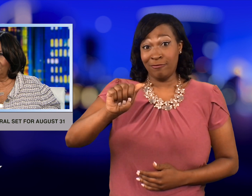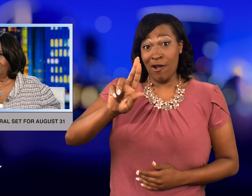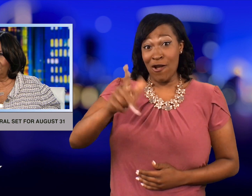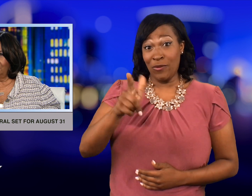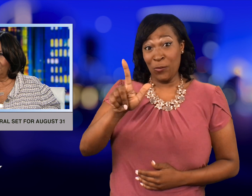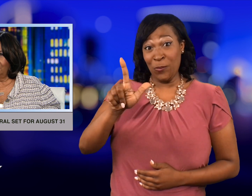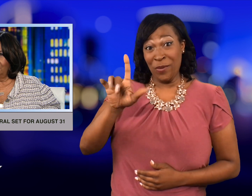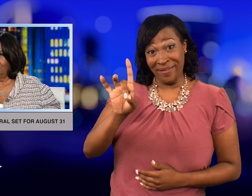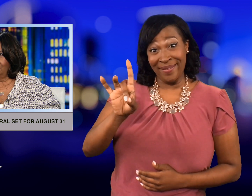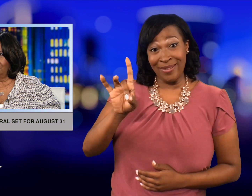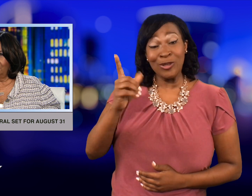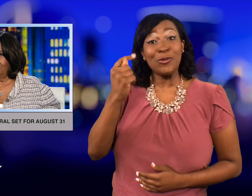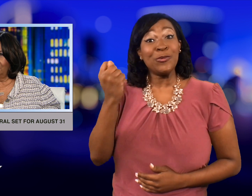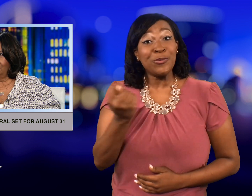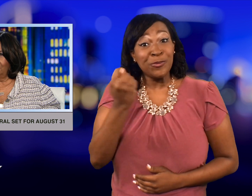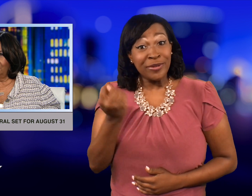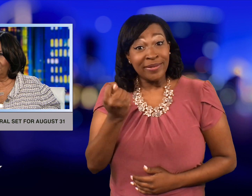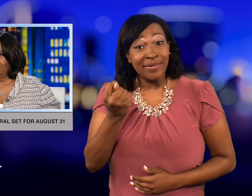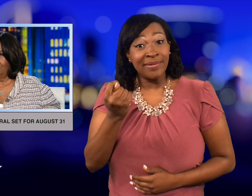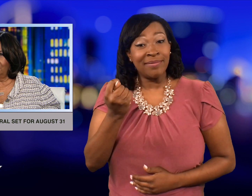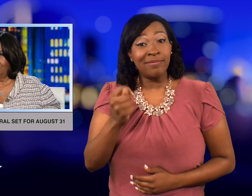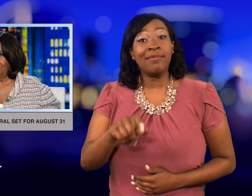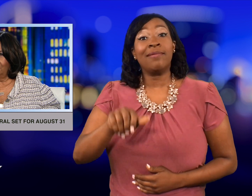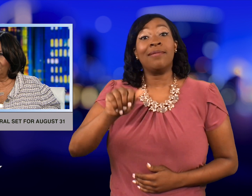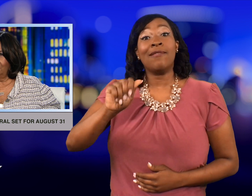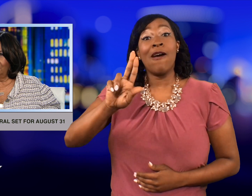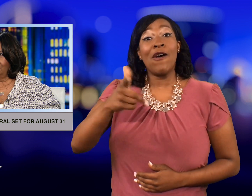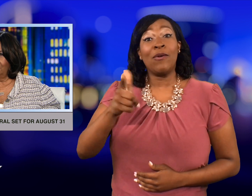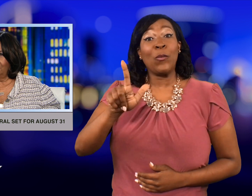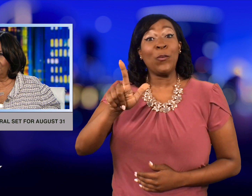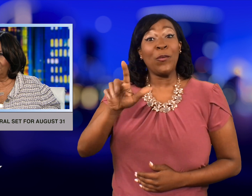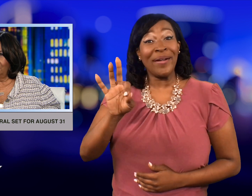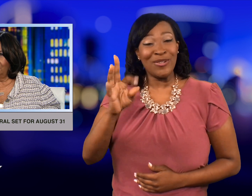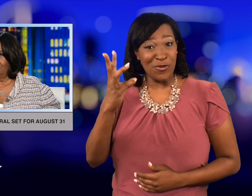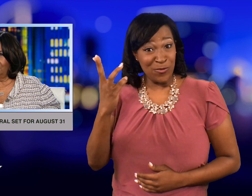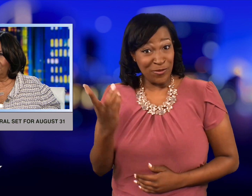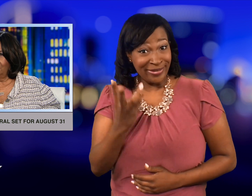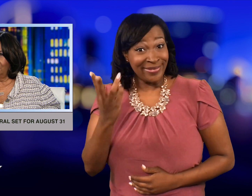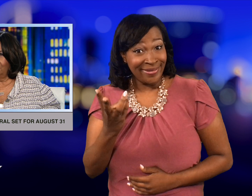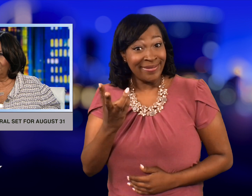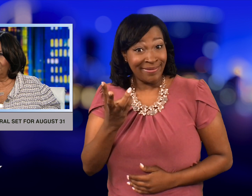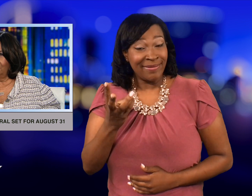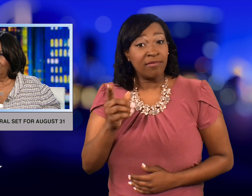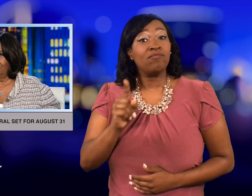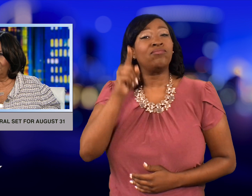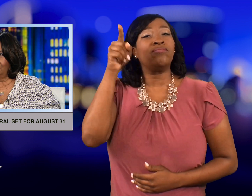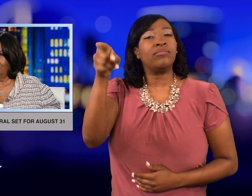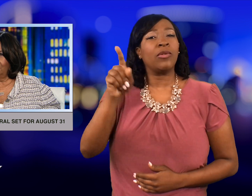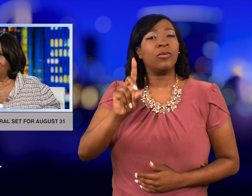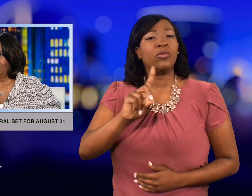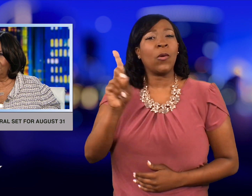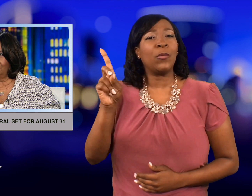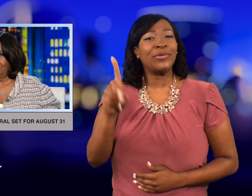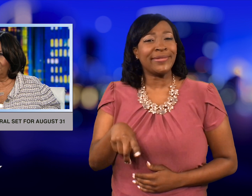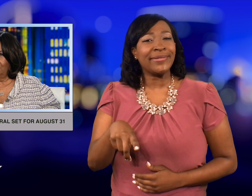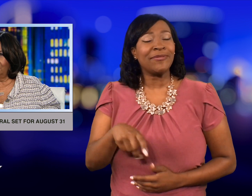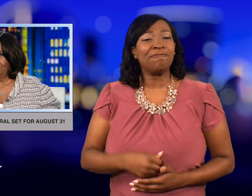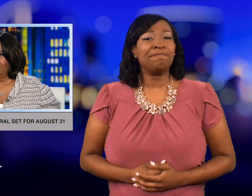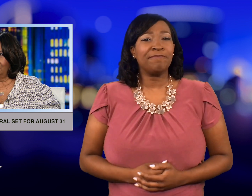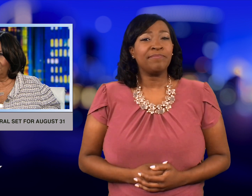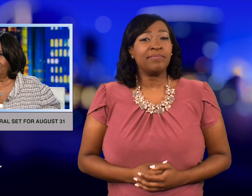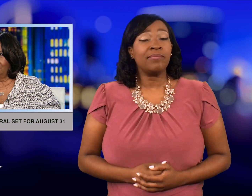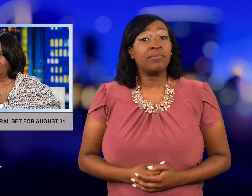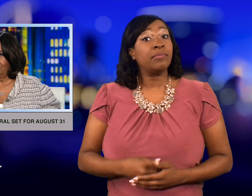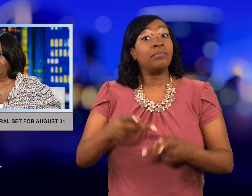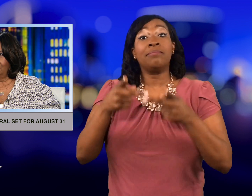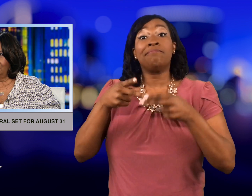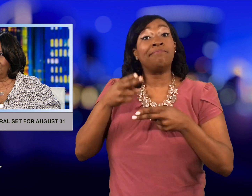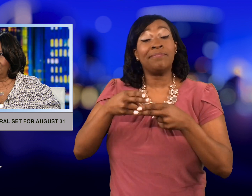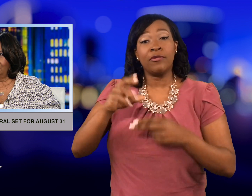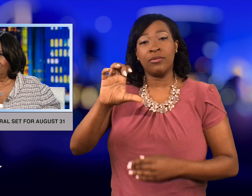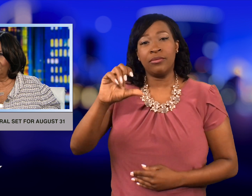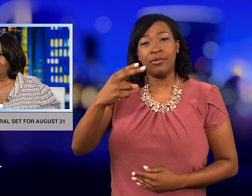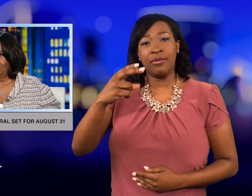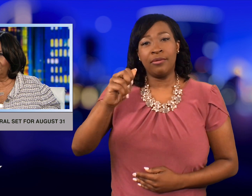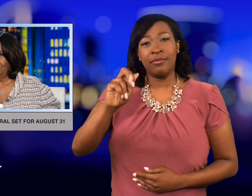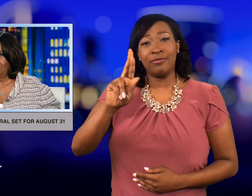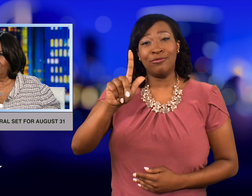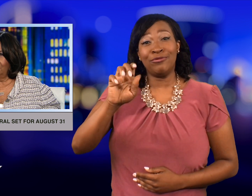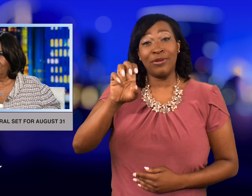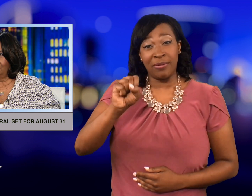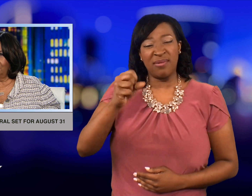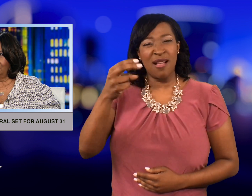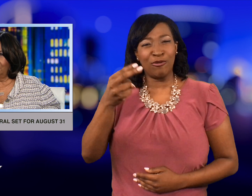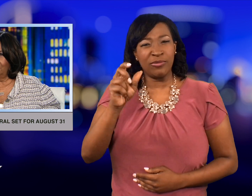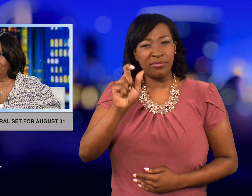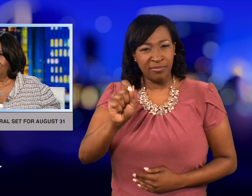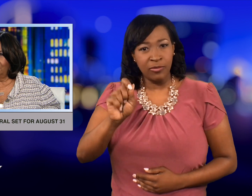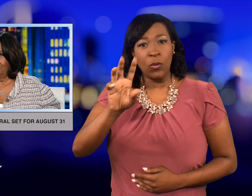Her body will lie in repose for public viewing on August 28th and 29th at the Charles H.